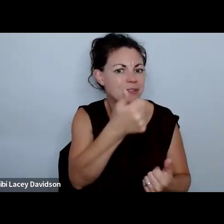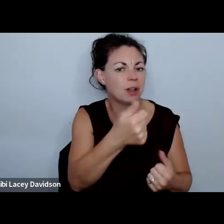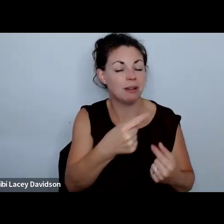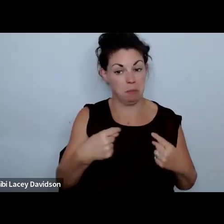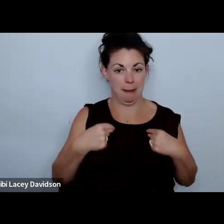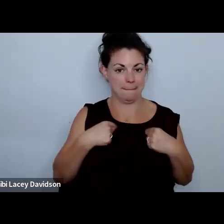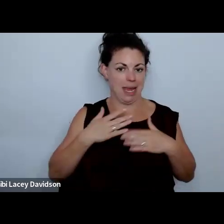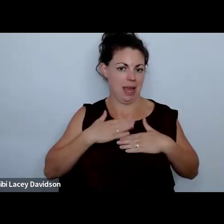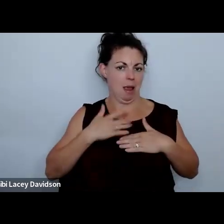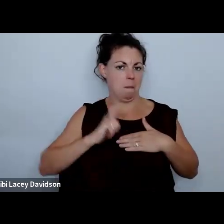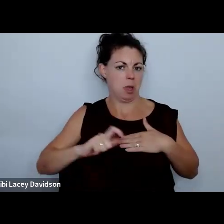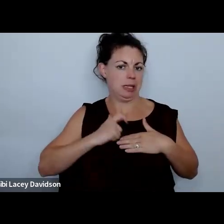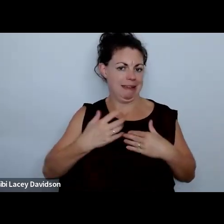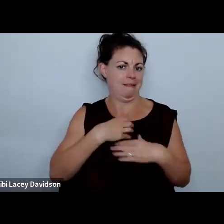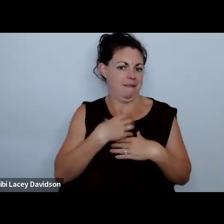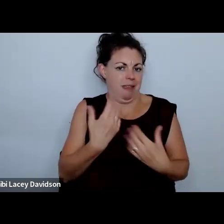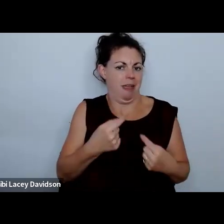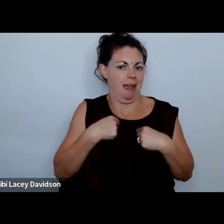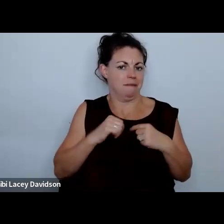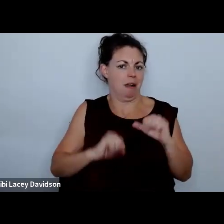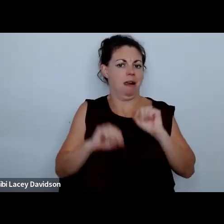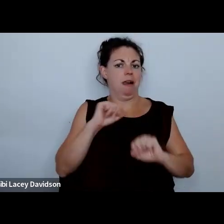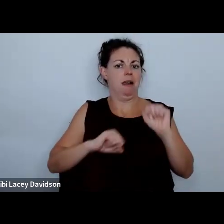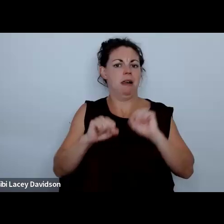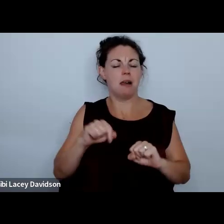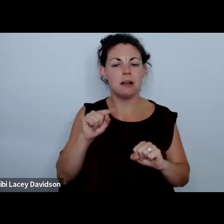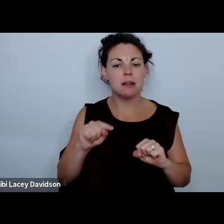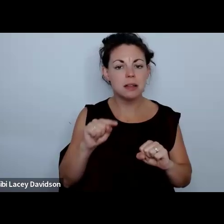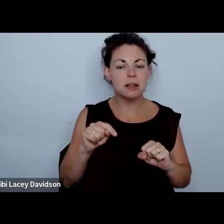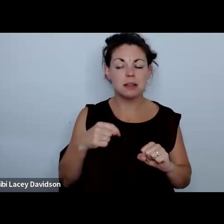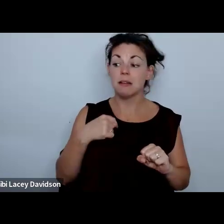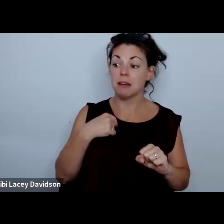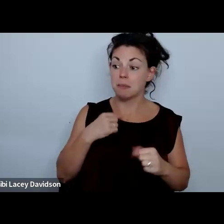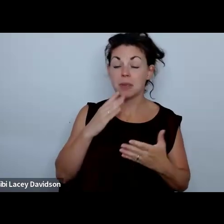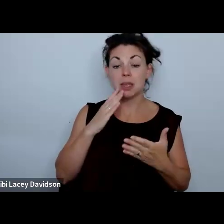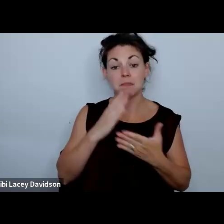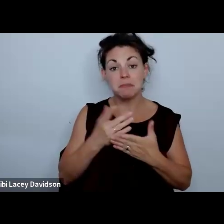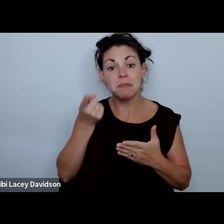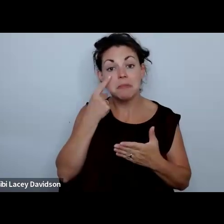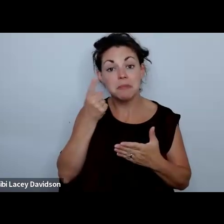So after university, I began working in the area of disability and technology